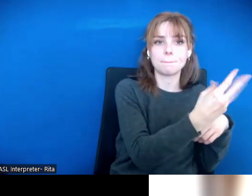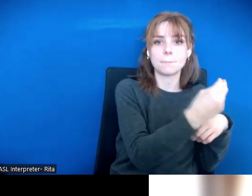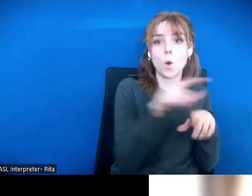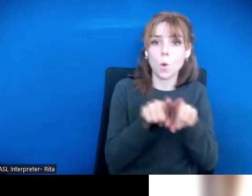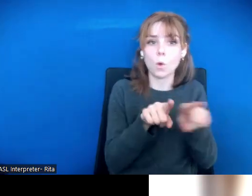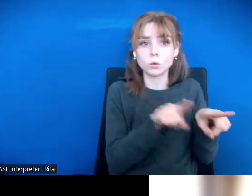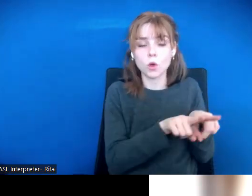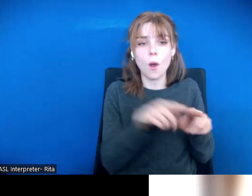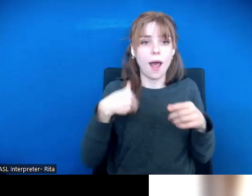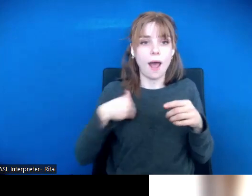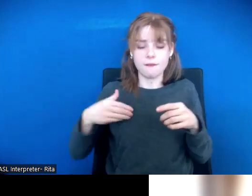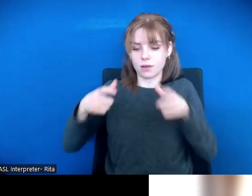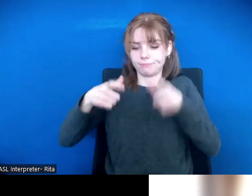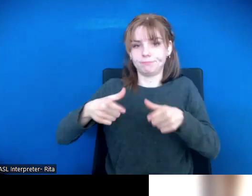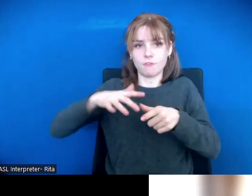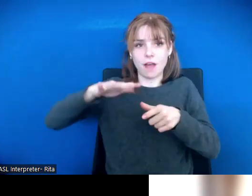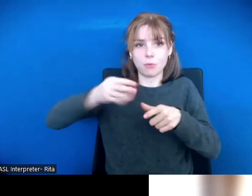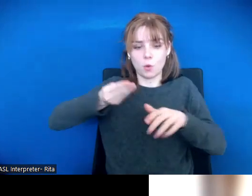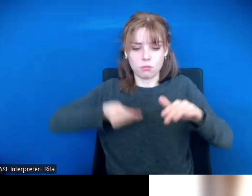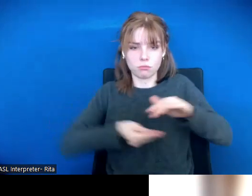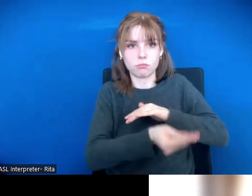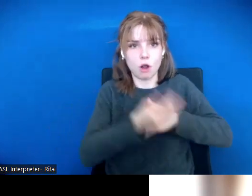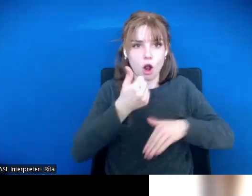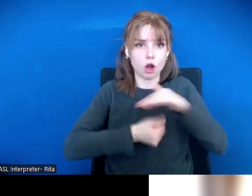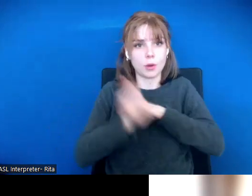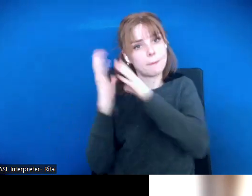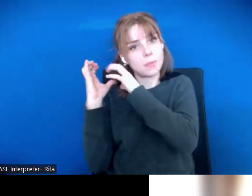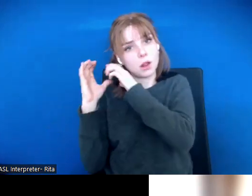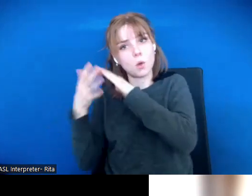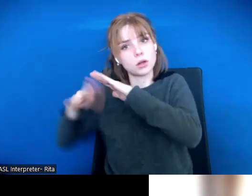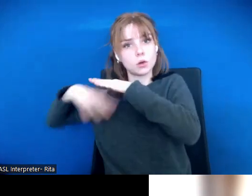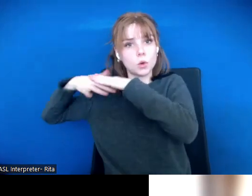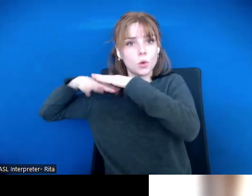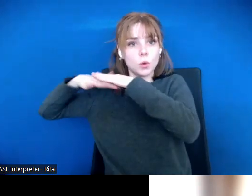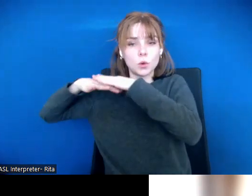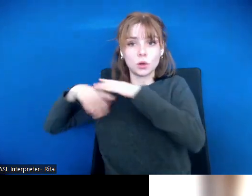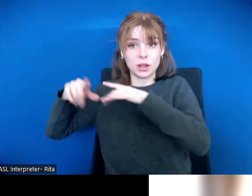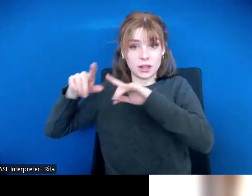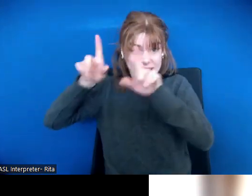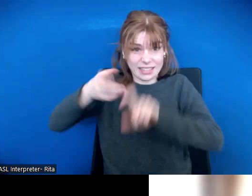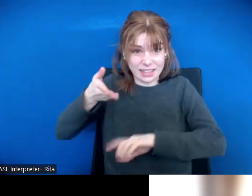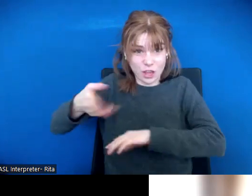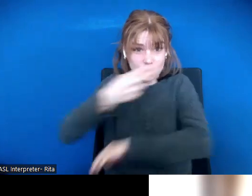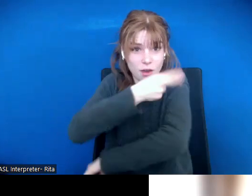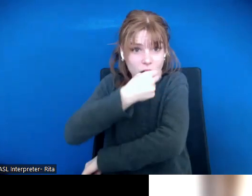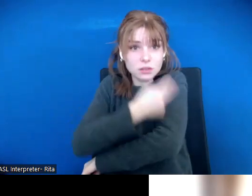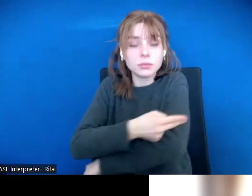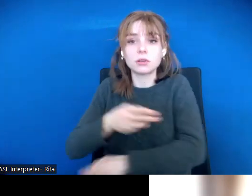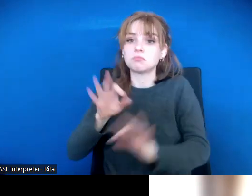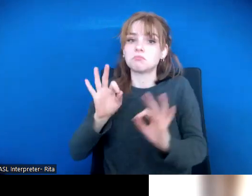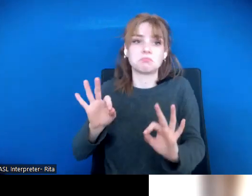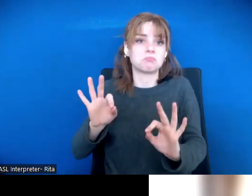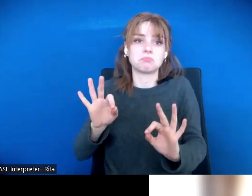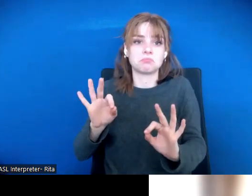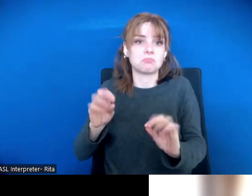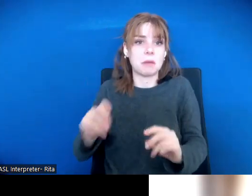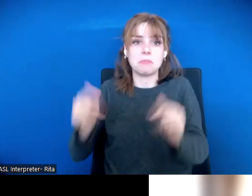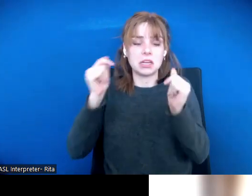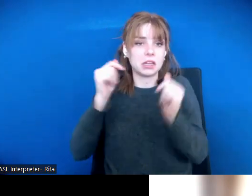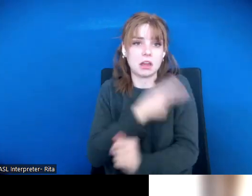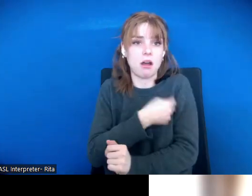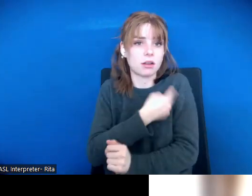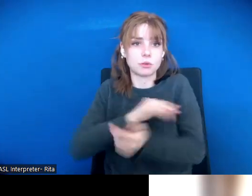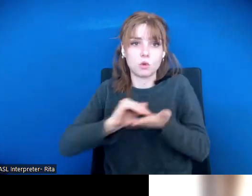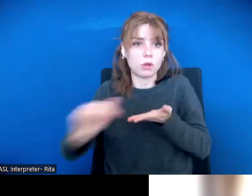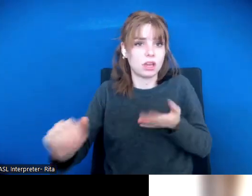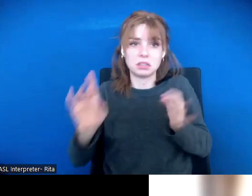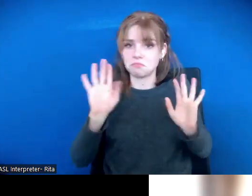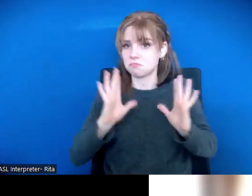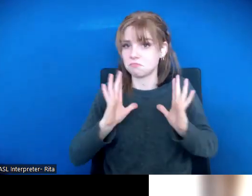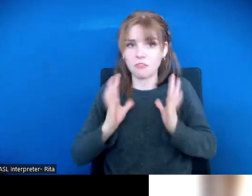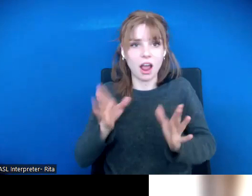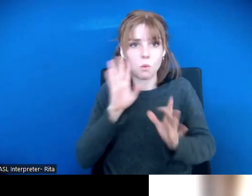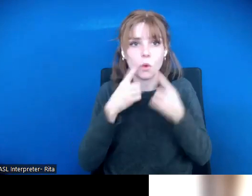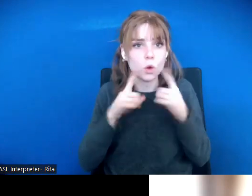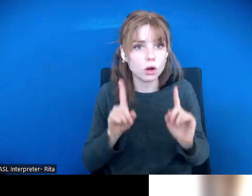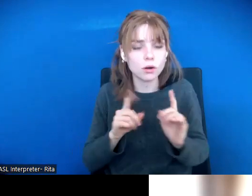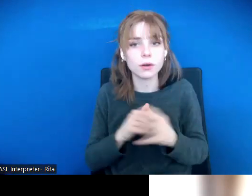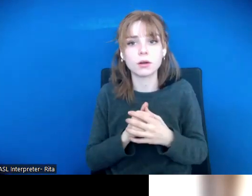an alerting system which when it hears sound, and this particular model had a device specifically, an attachment for babies. So, there's the main unit which we connected to and we had this alerting device that went in the baby's room. And when the baby cried, it flashed and strobed.